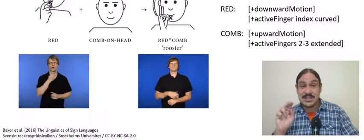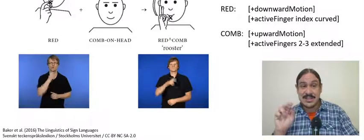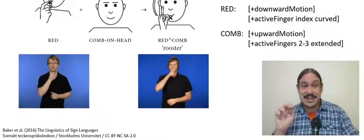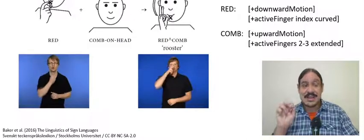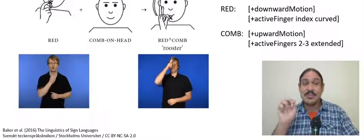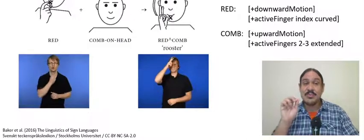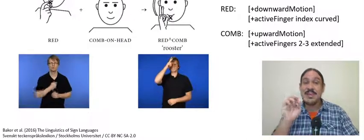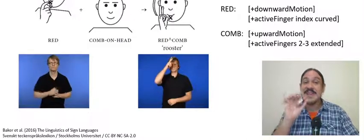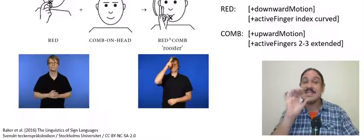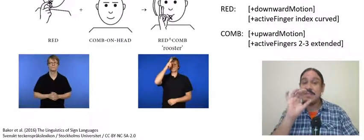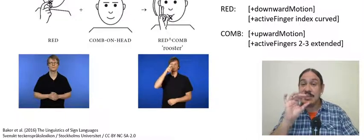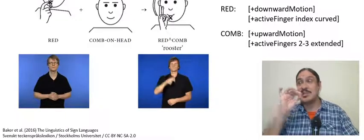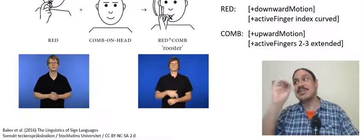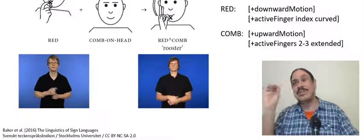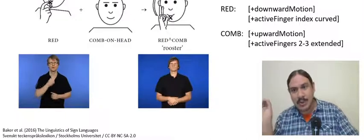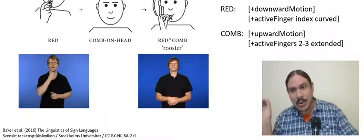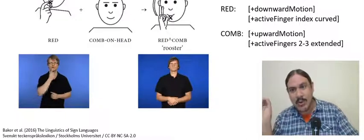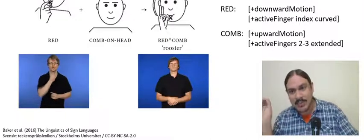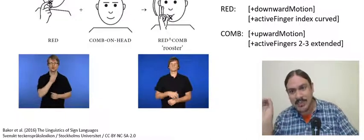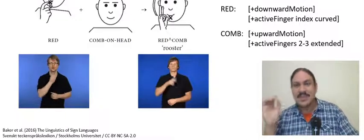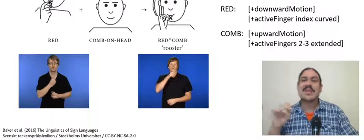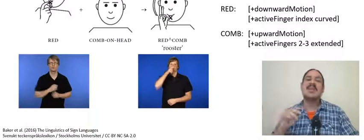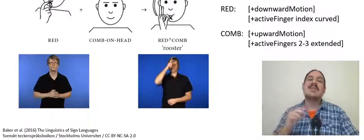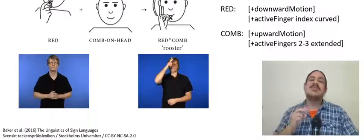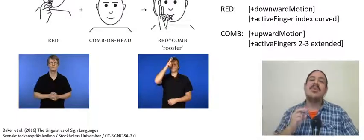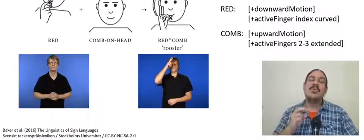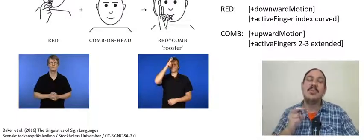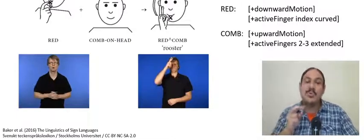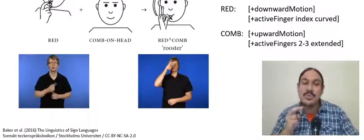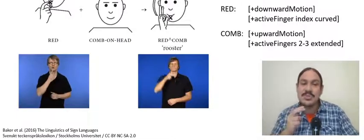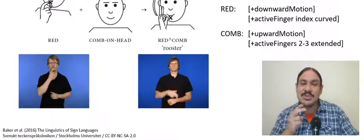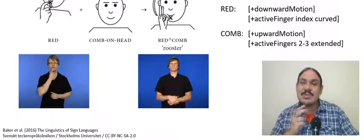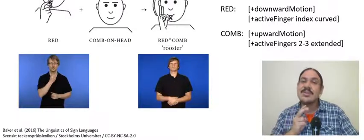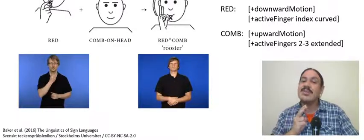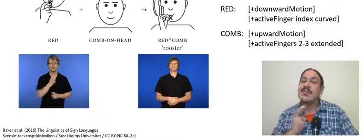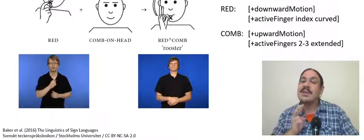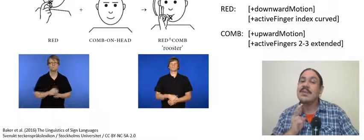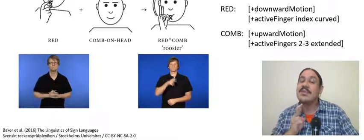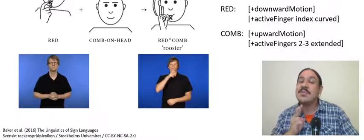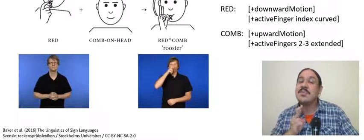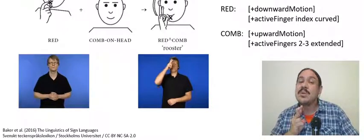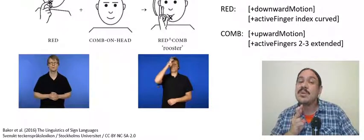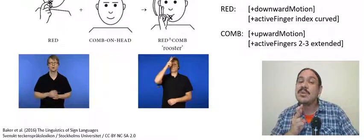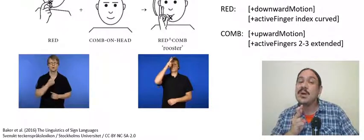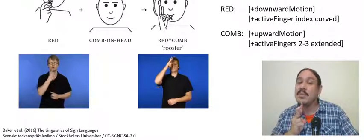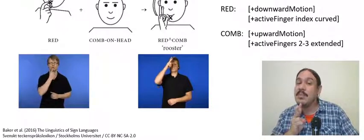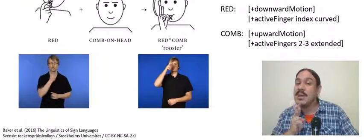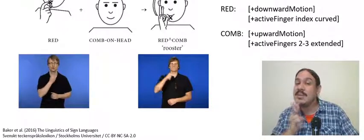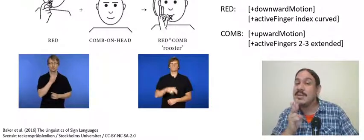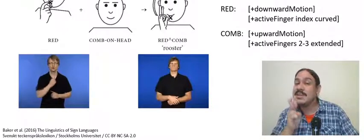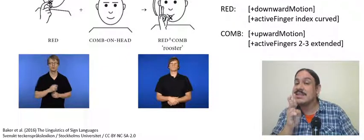mouth but now your fingers are the fingers positions of comb